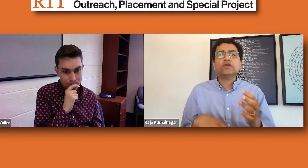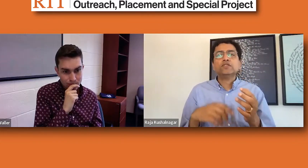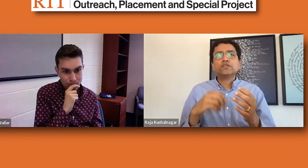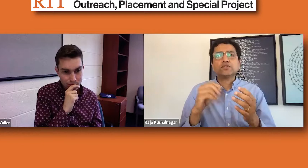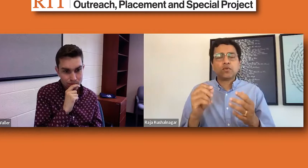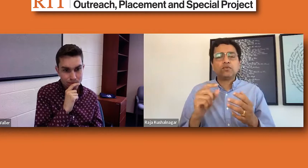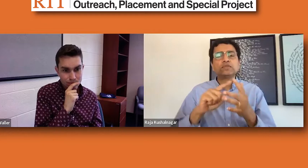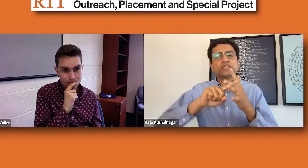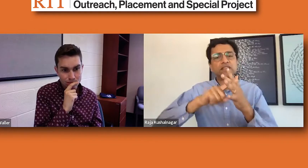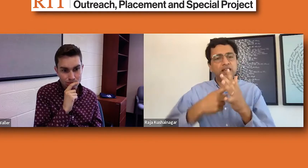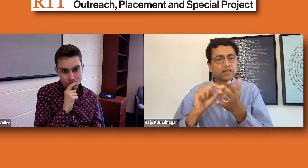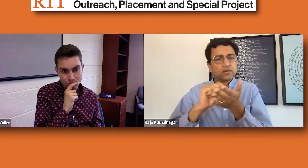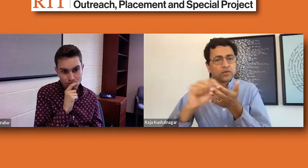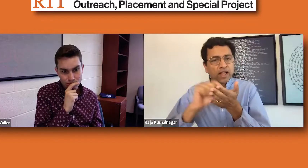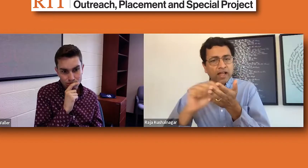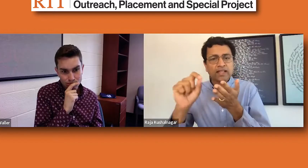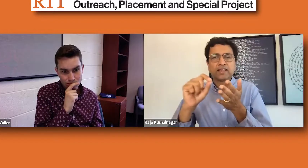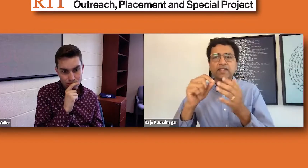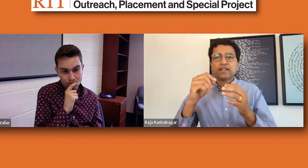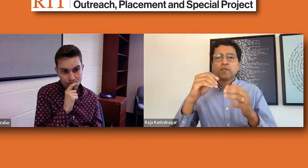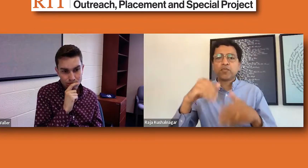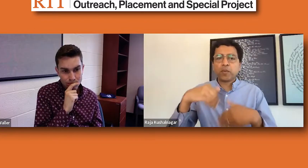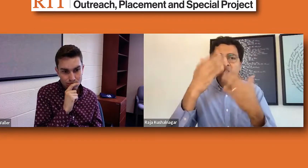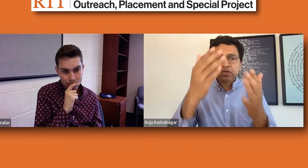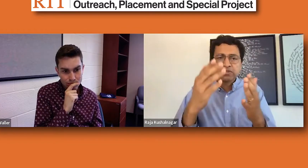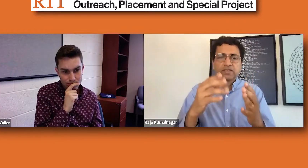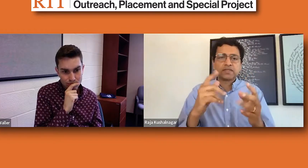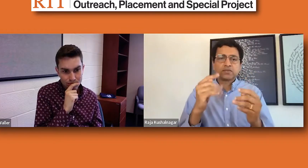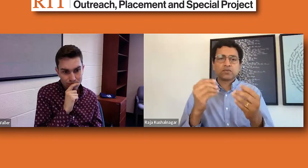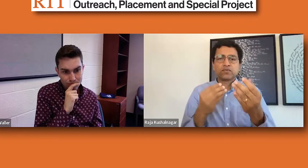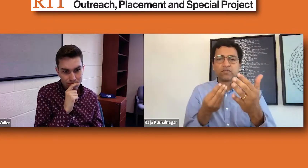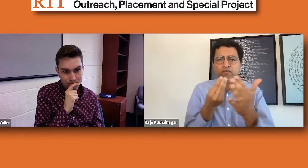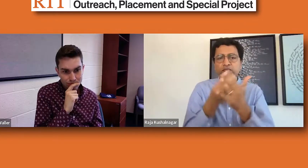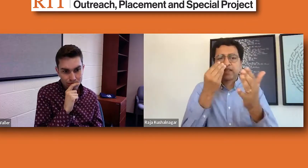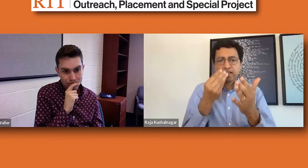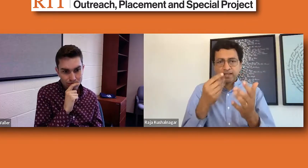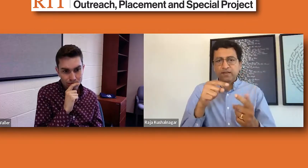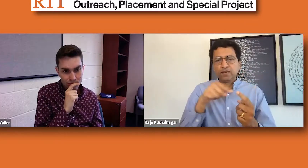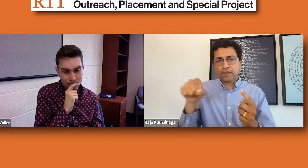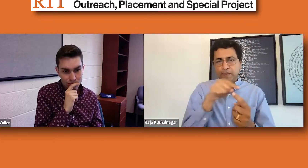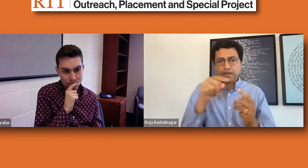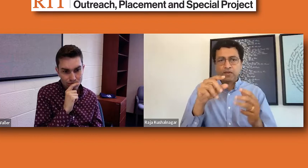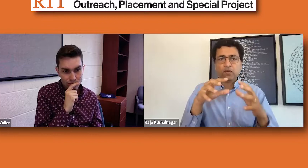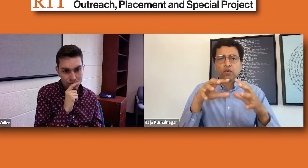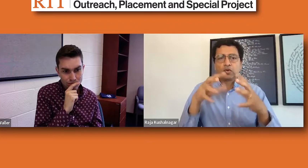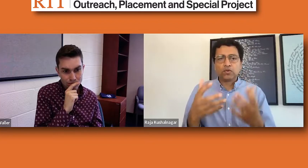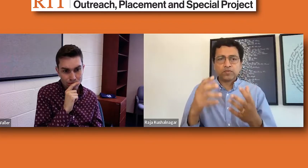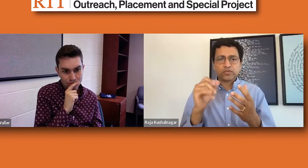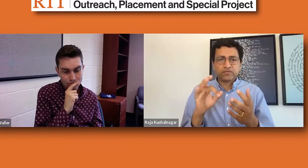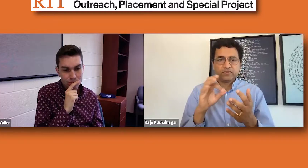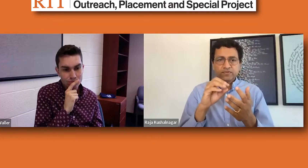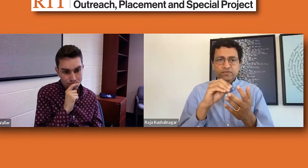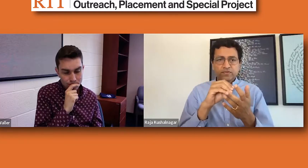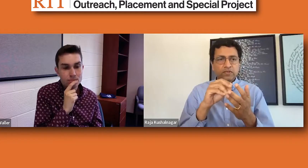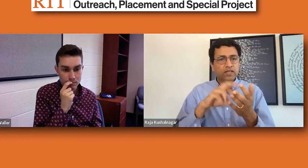so oftentimes people are improvising like students are trying to figure out ways to propose or fund